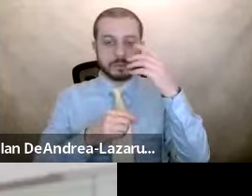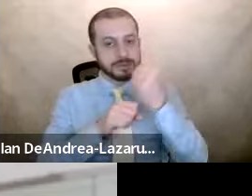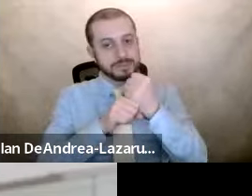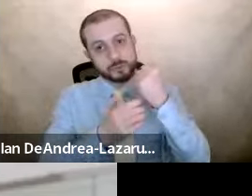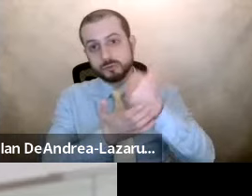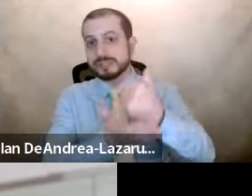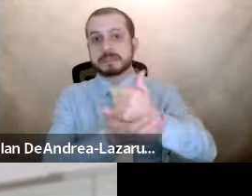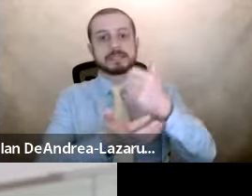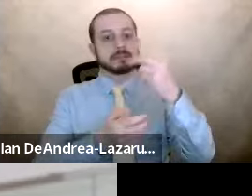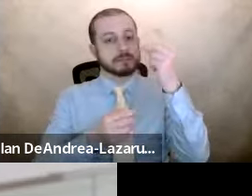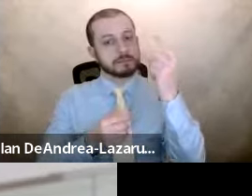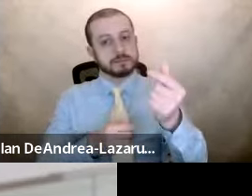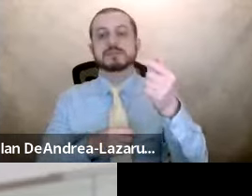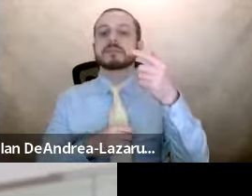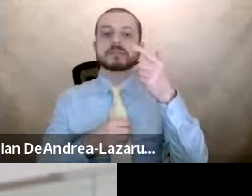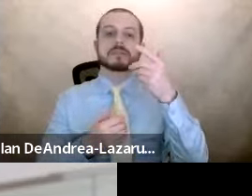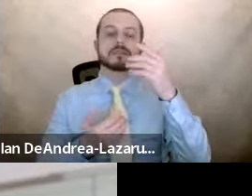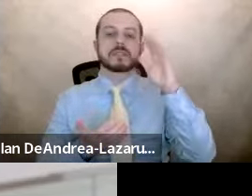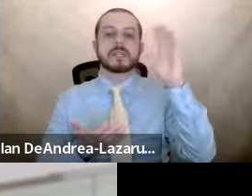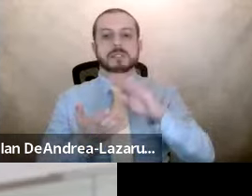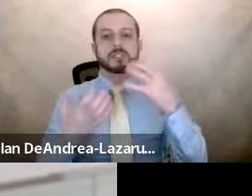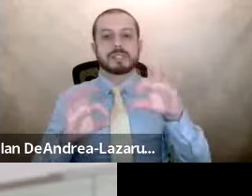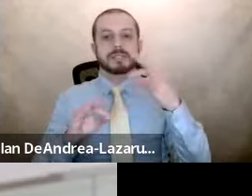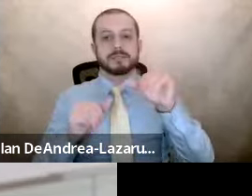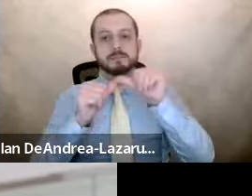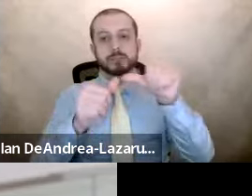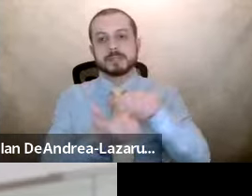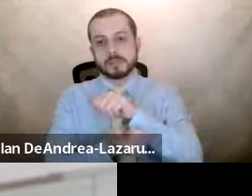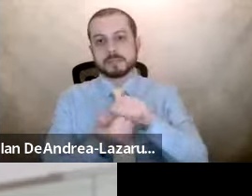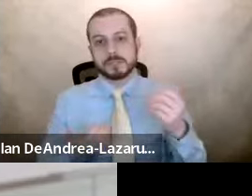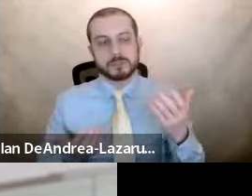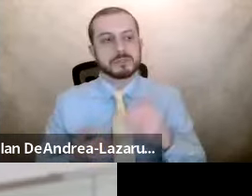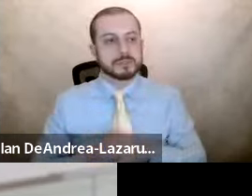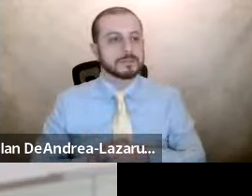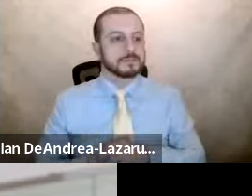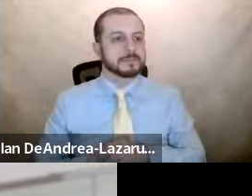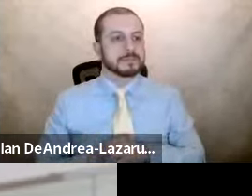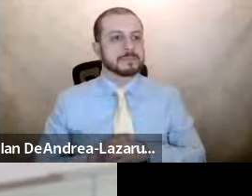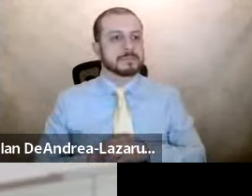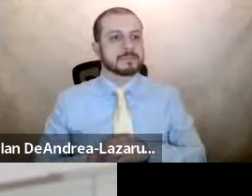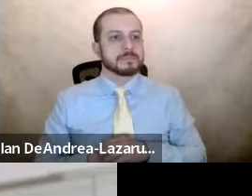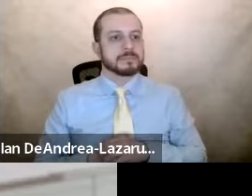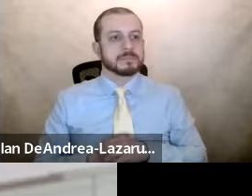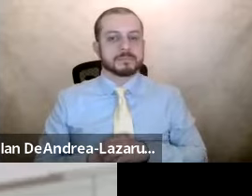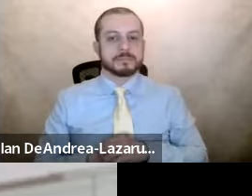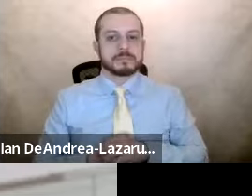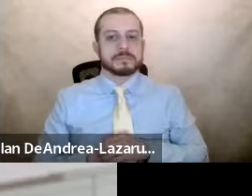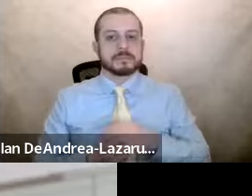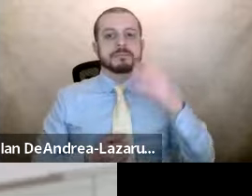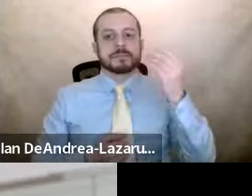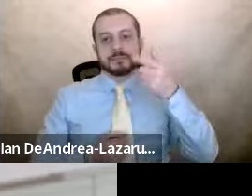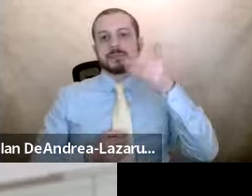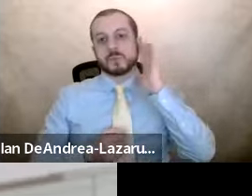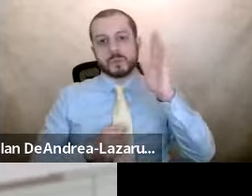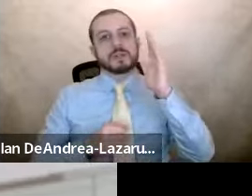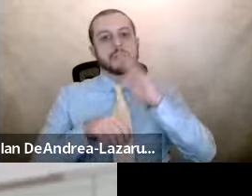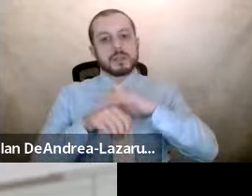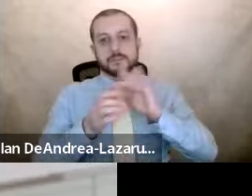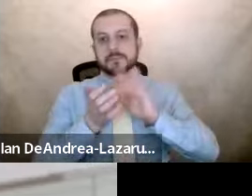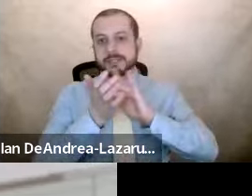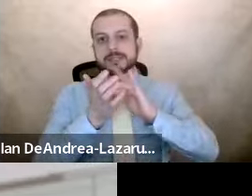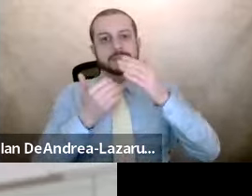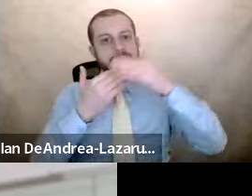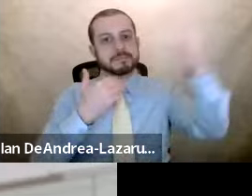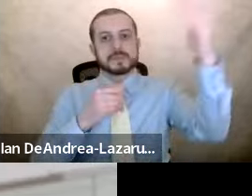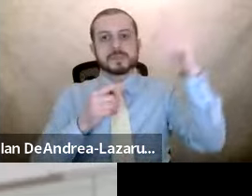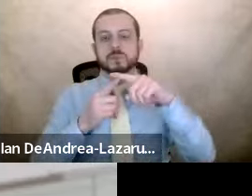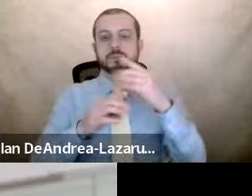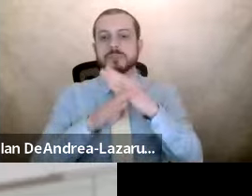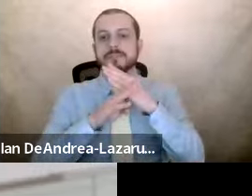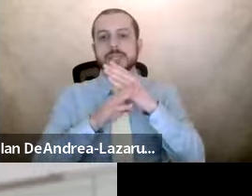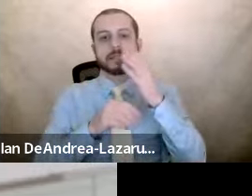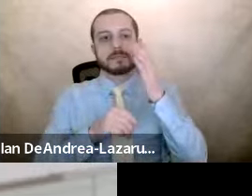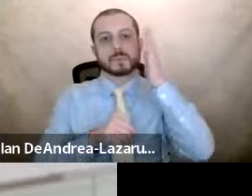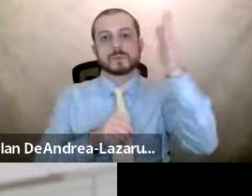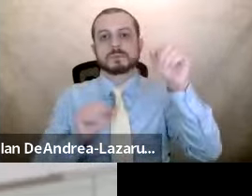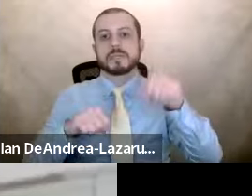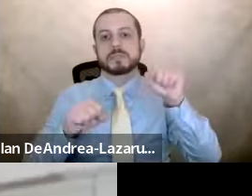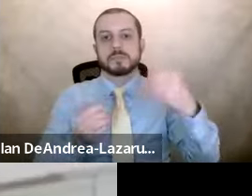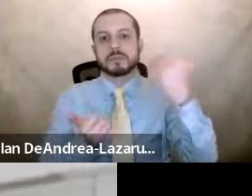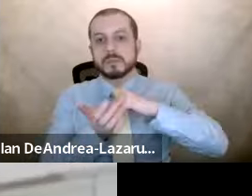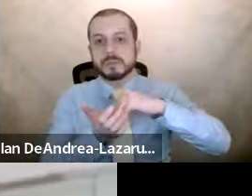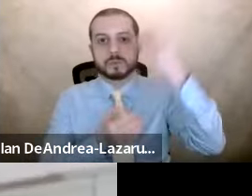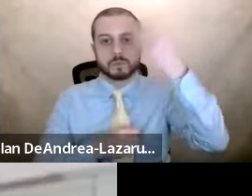Some people may even see a loss in function, either completely or even just a little bit.